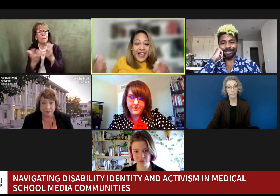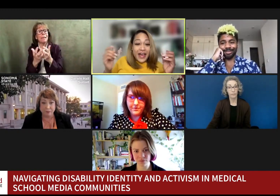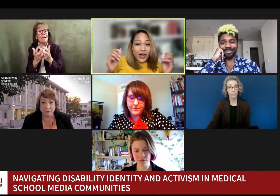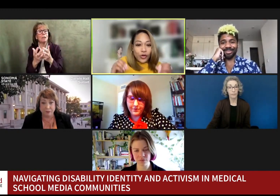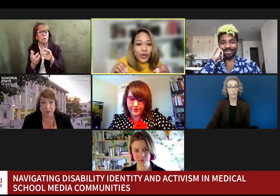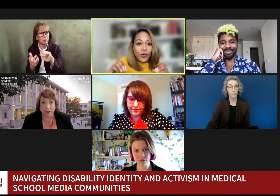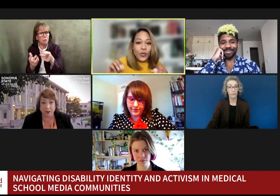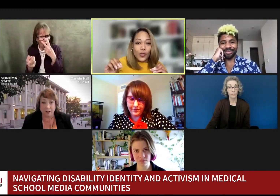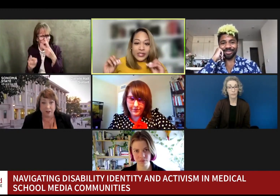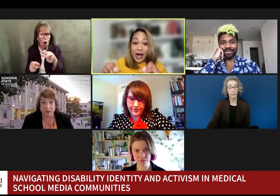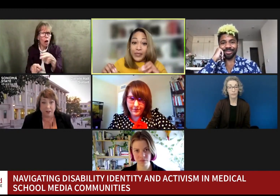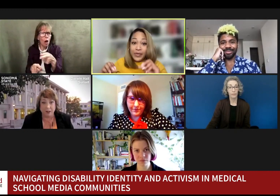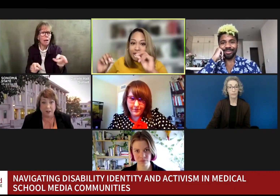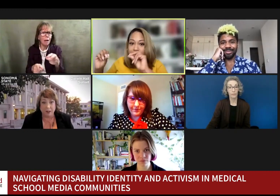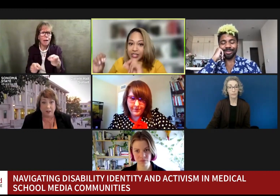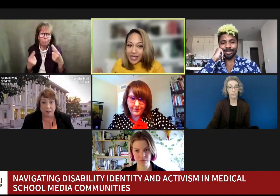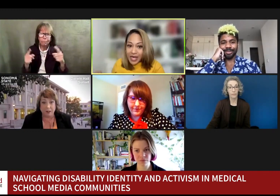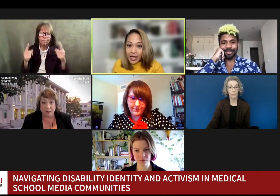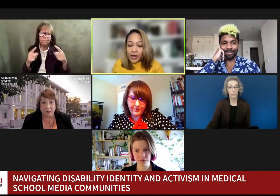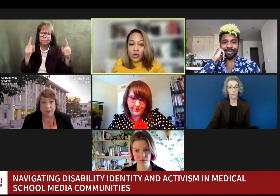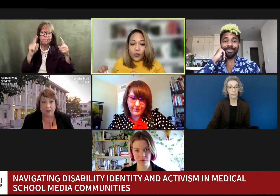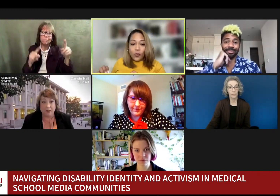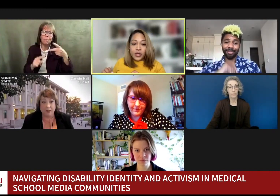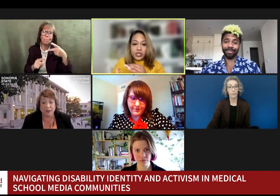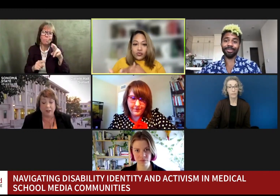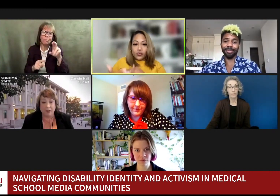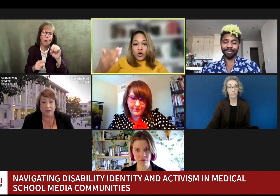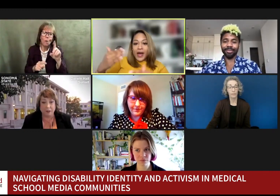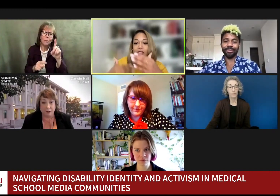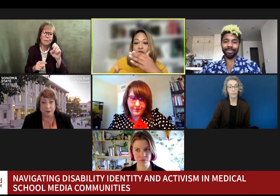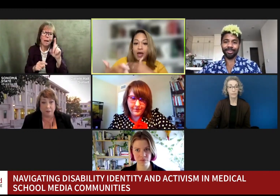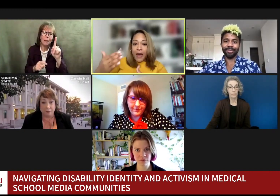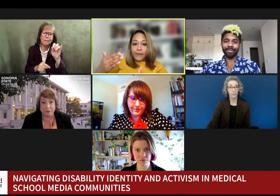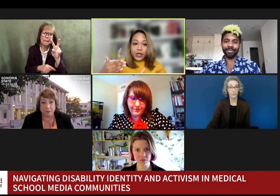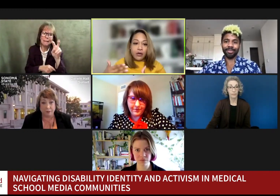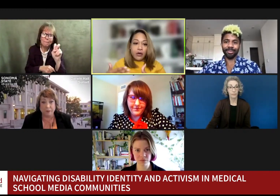And now, look at what is happening today, where these rollbacks are happening on